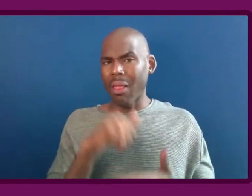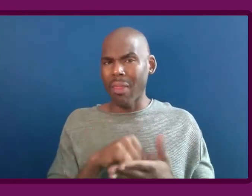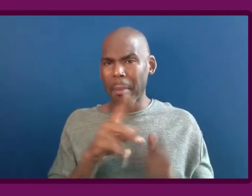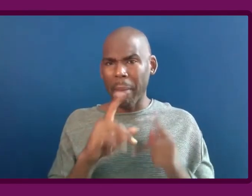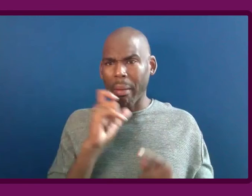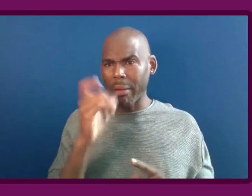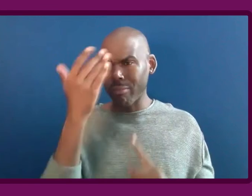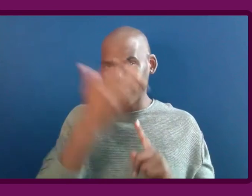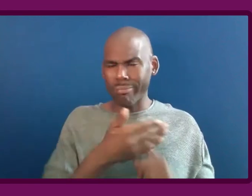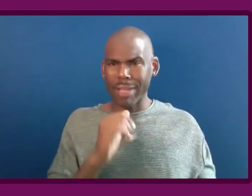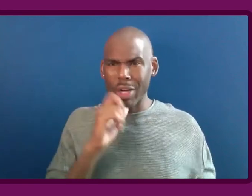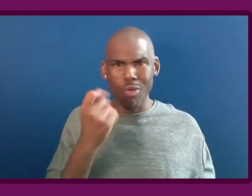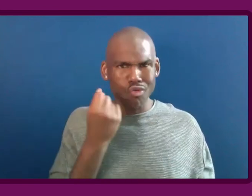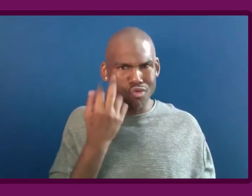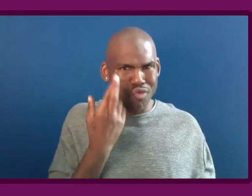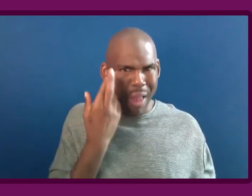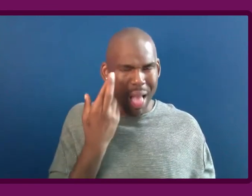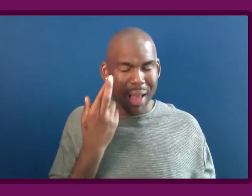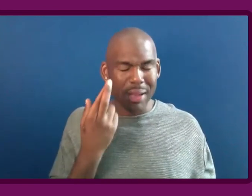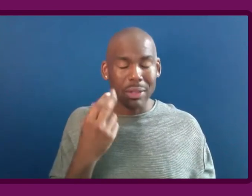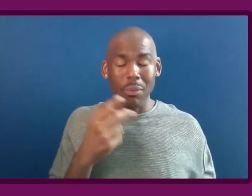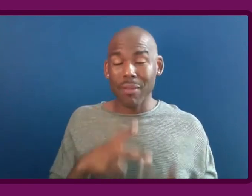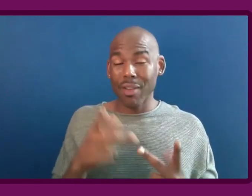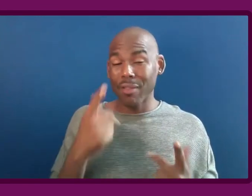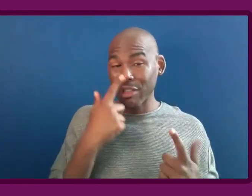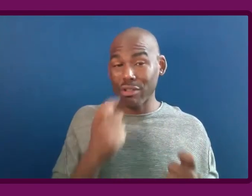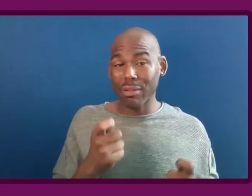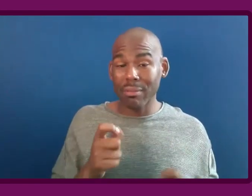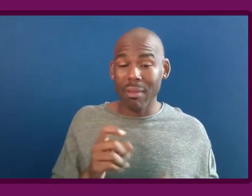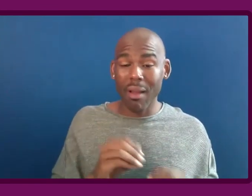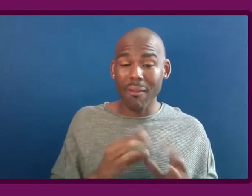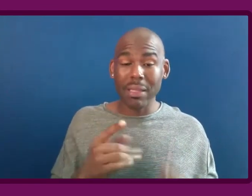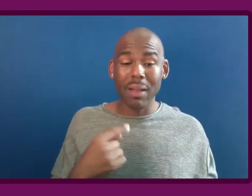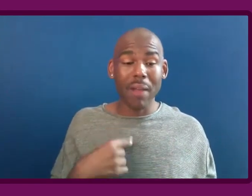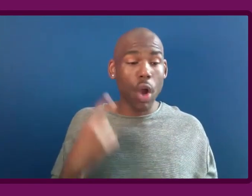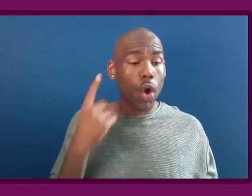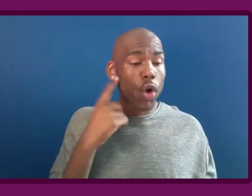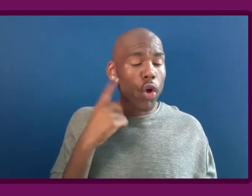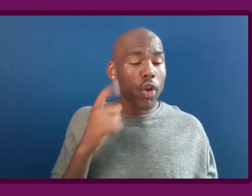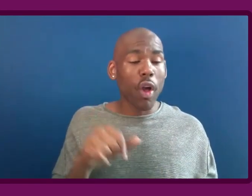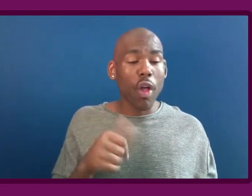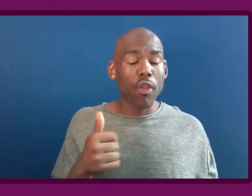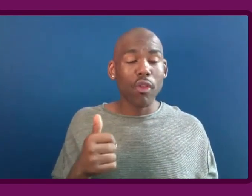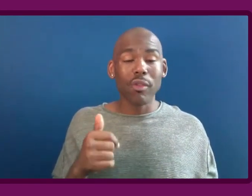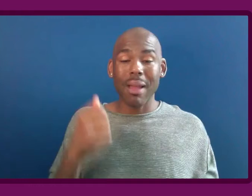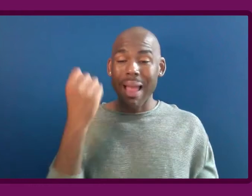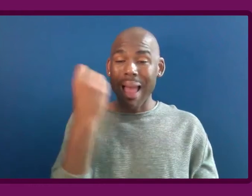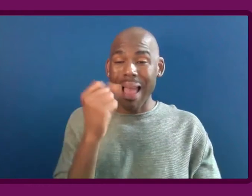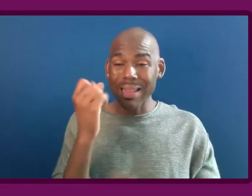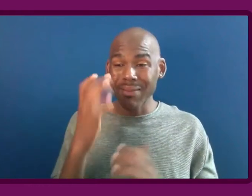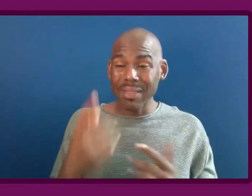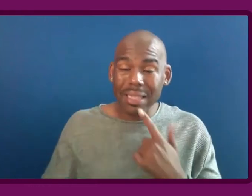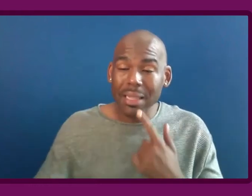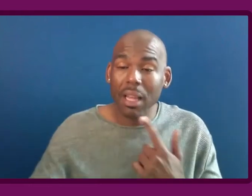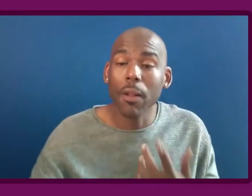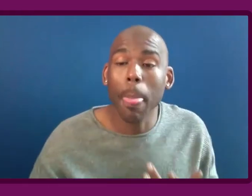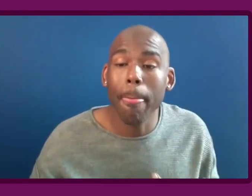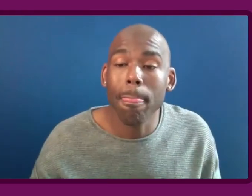So it's very important to ... Yes, definitely. Obviously I've heard other activists saying that